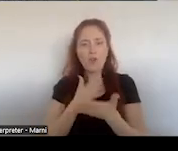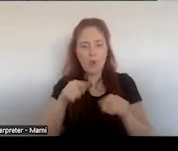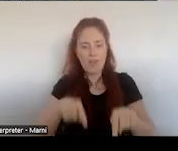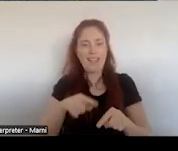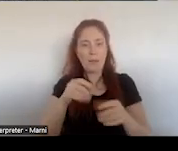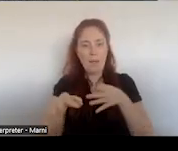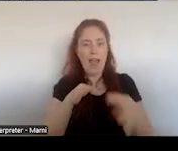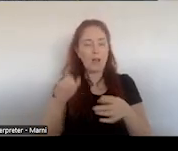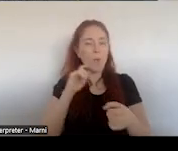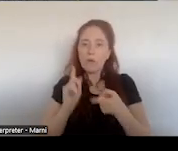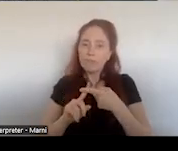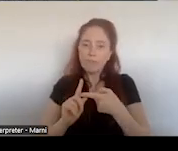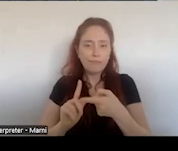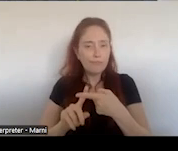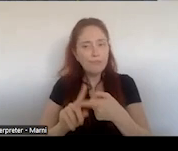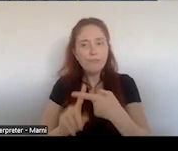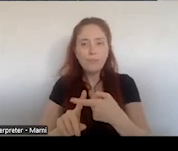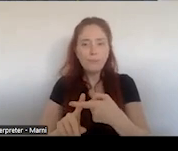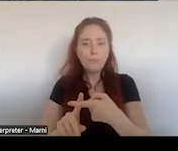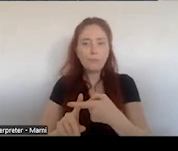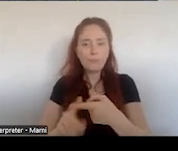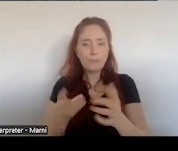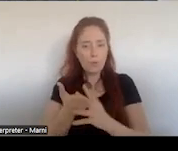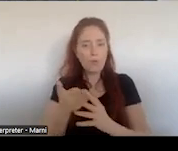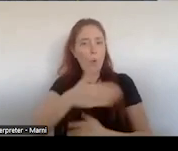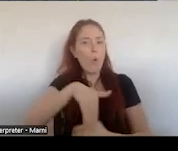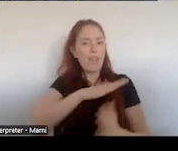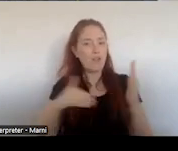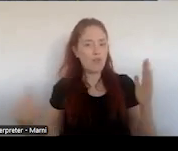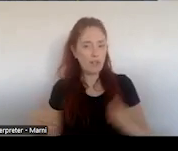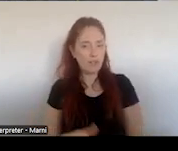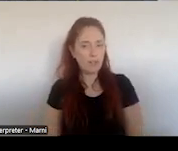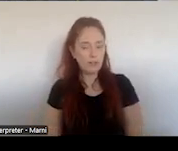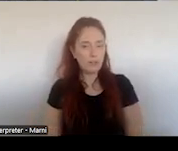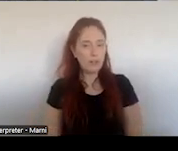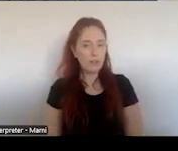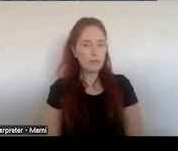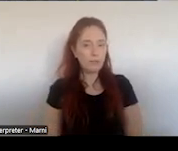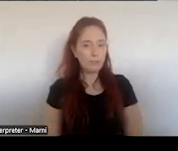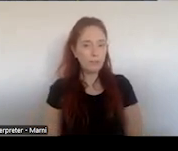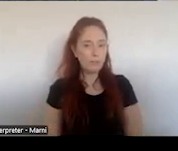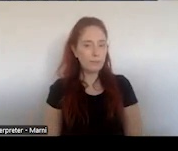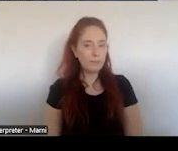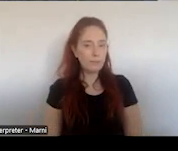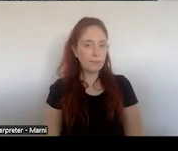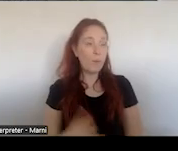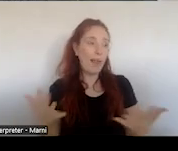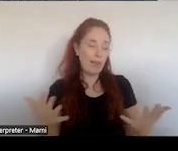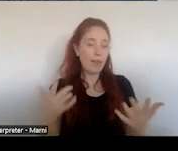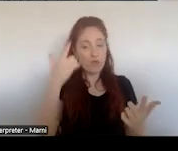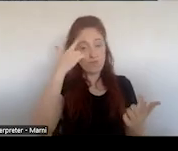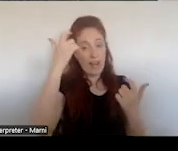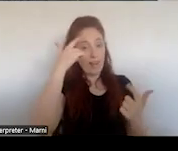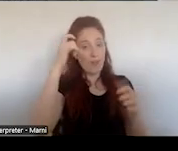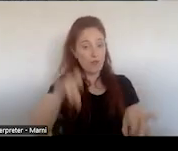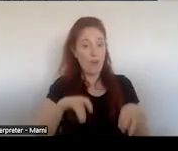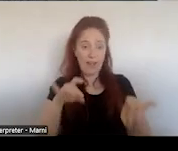screen, digital games and cultural sectors? >> Firstly, Creative Australia is just so excited